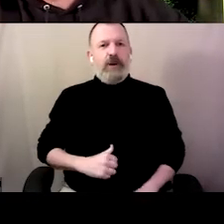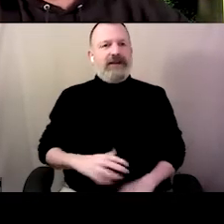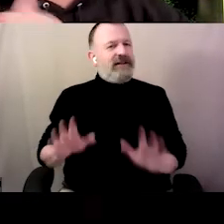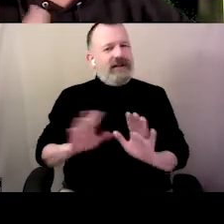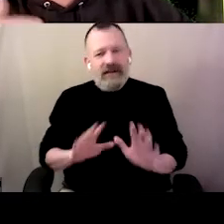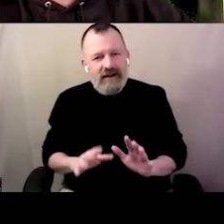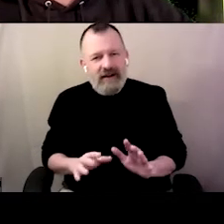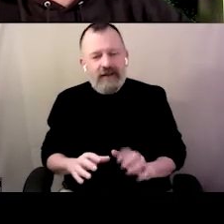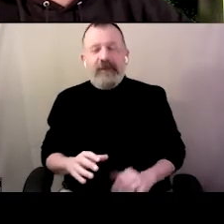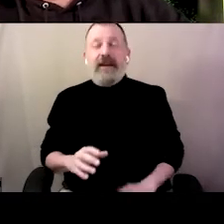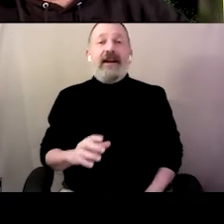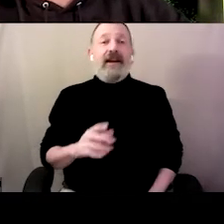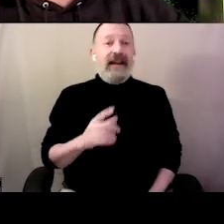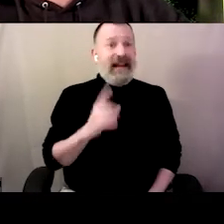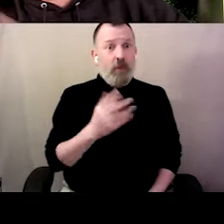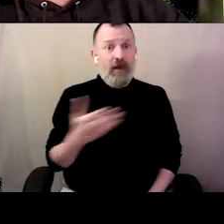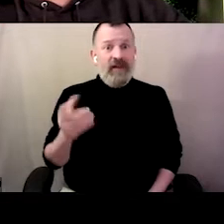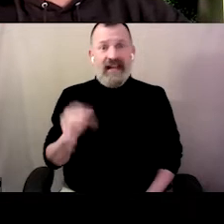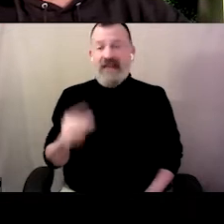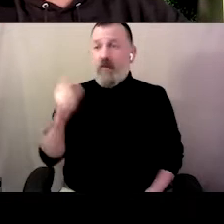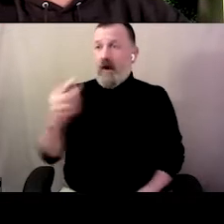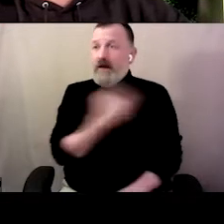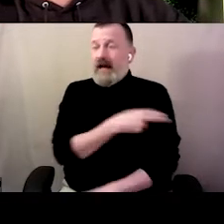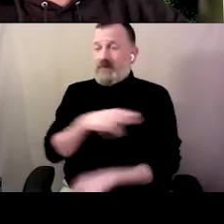but it's one thing when you take down one hospital yes for a million dollars and ransom.